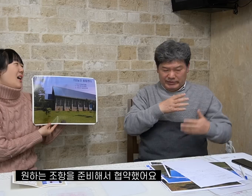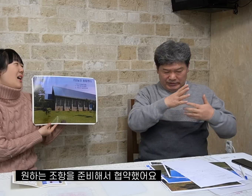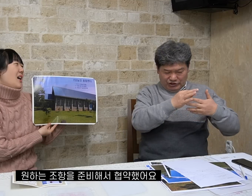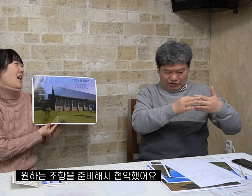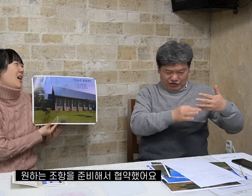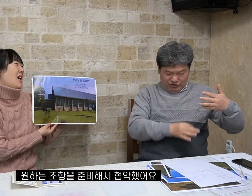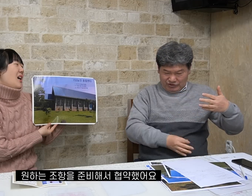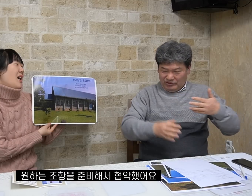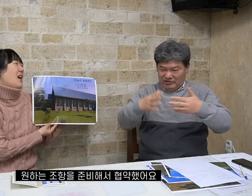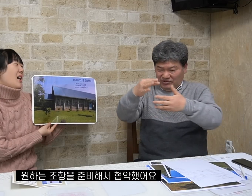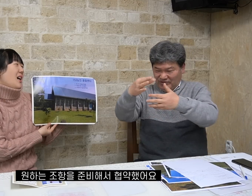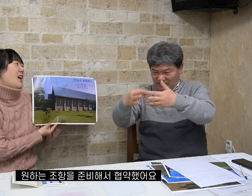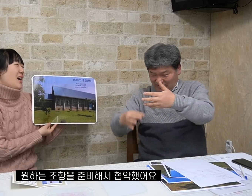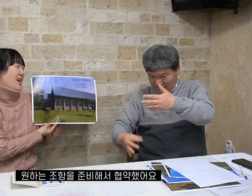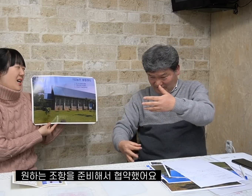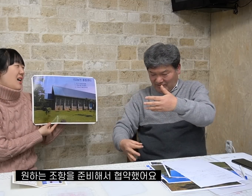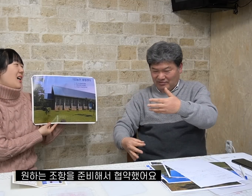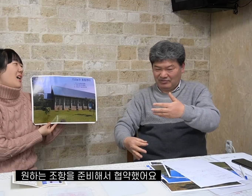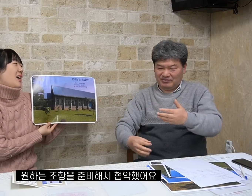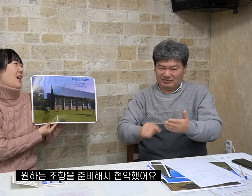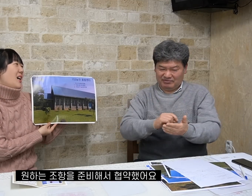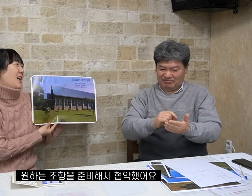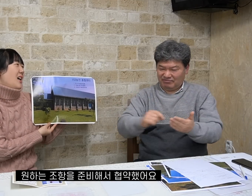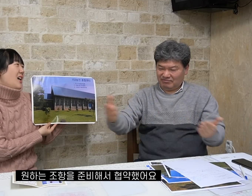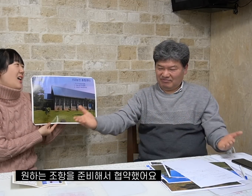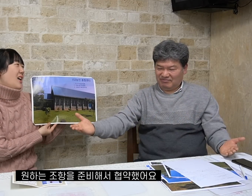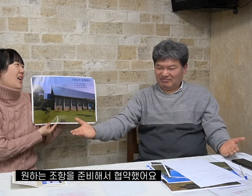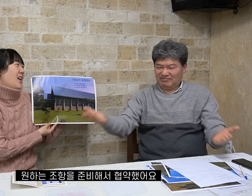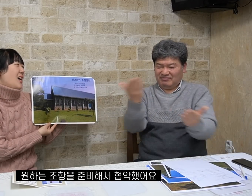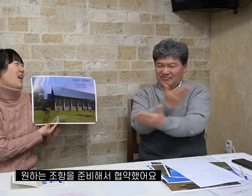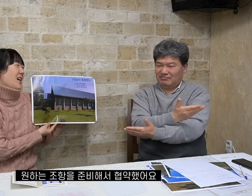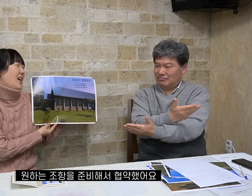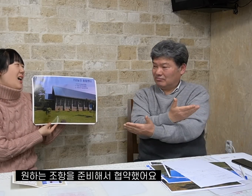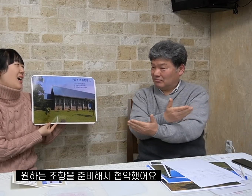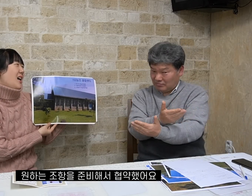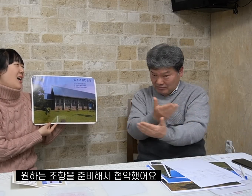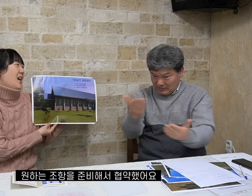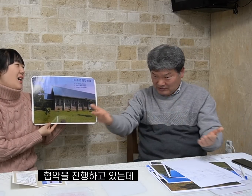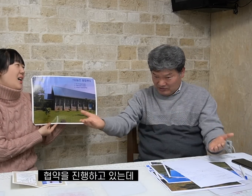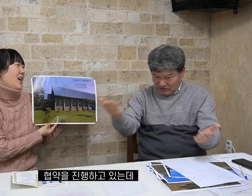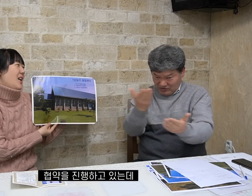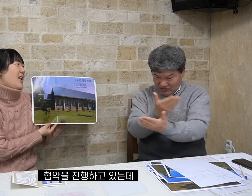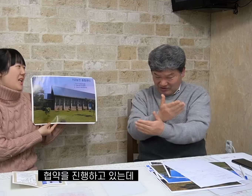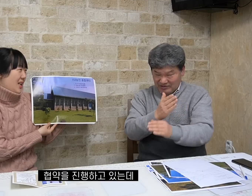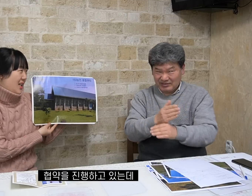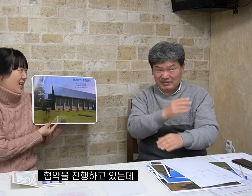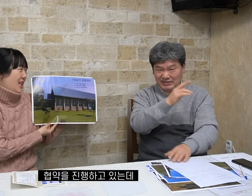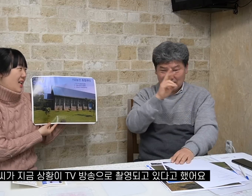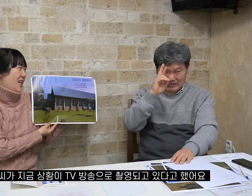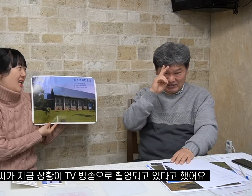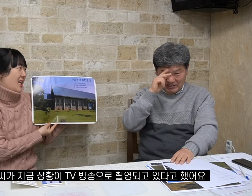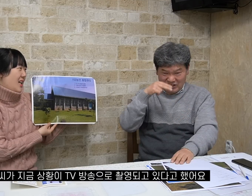I prepared the desired clause and signed an agreement. While we were negotiating an agreement,